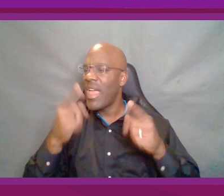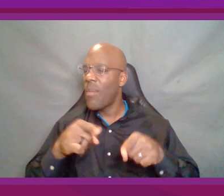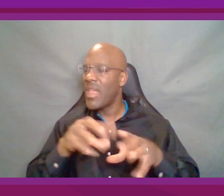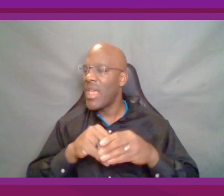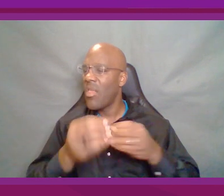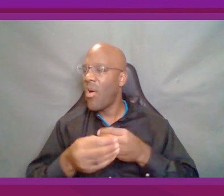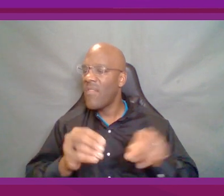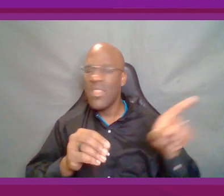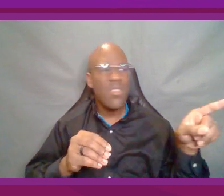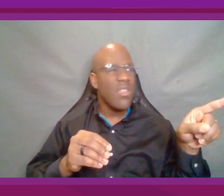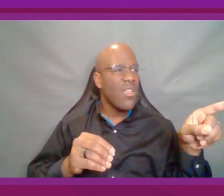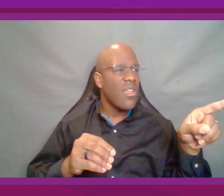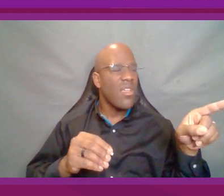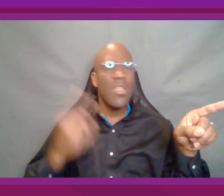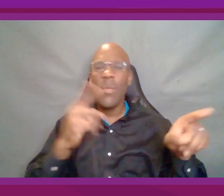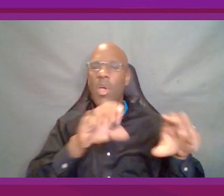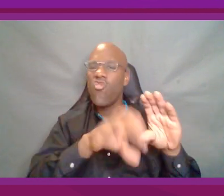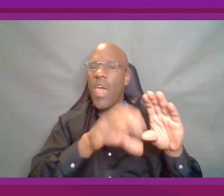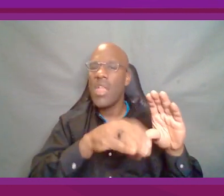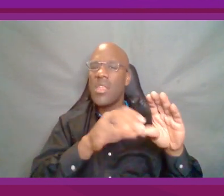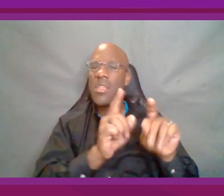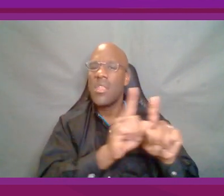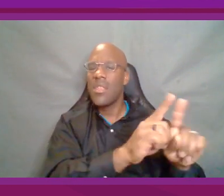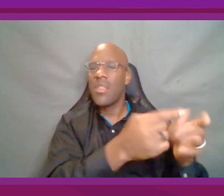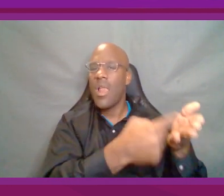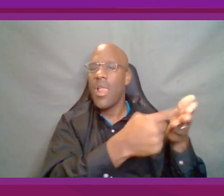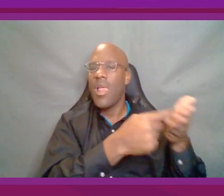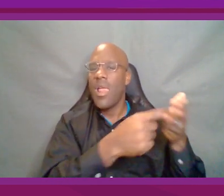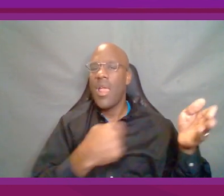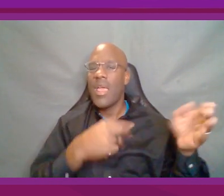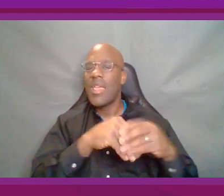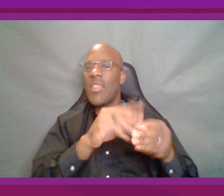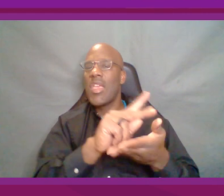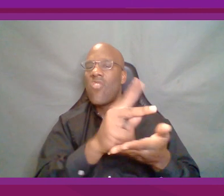the office, what was that water cooler chat that was happening in the kitchen that I was missing